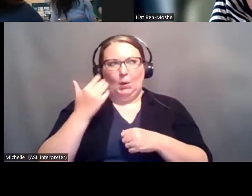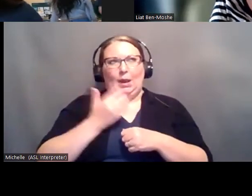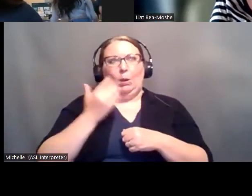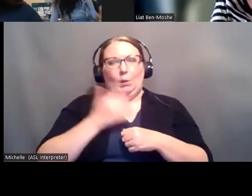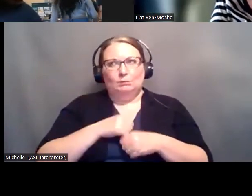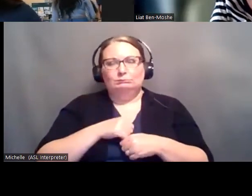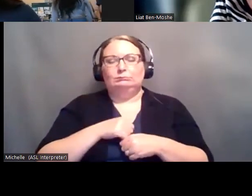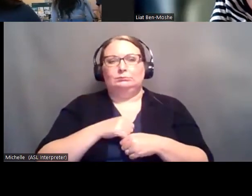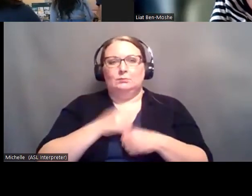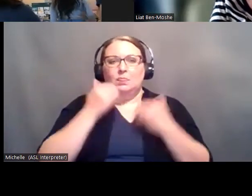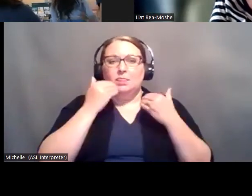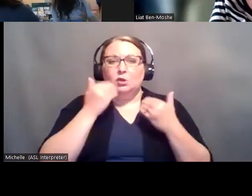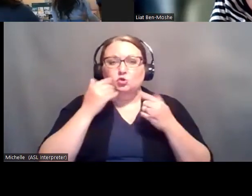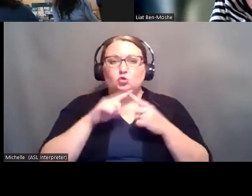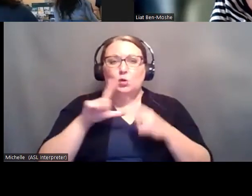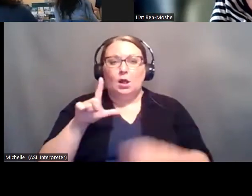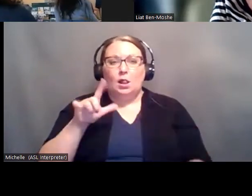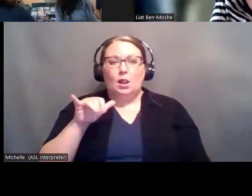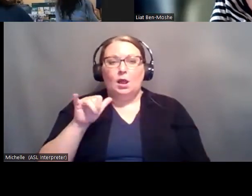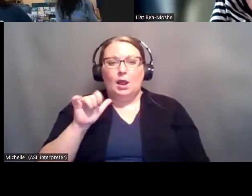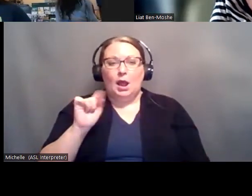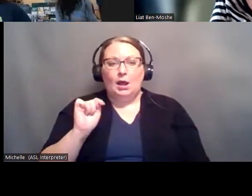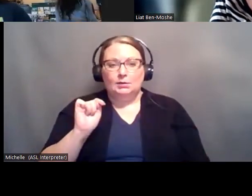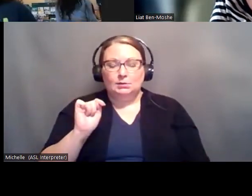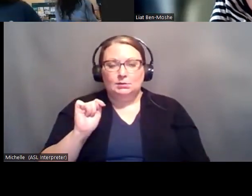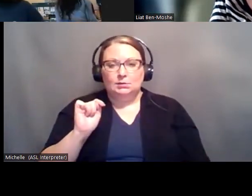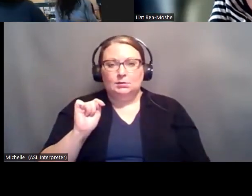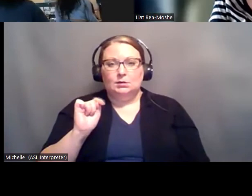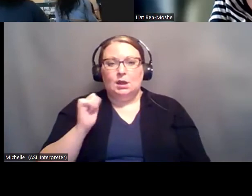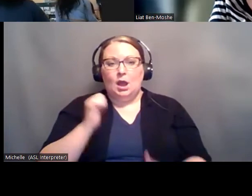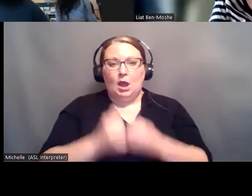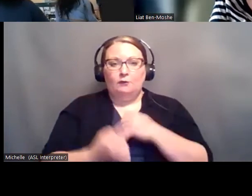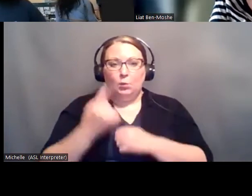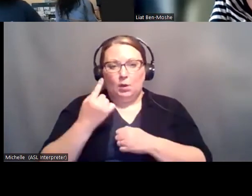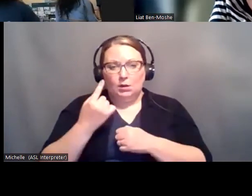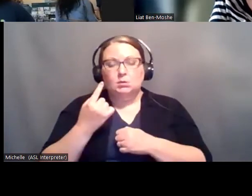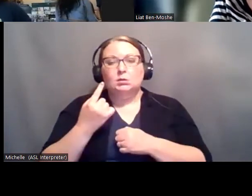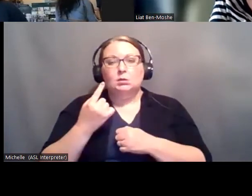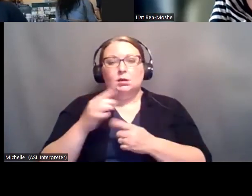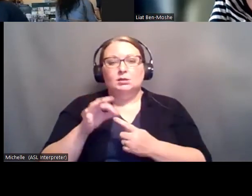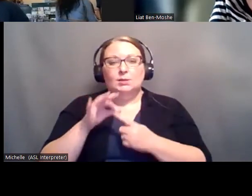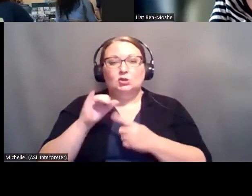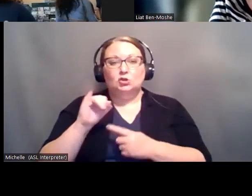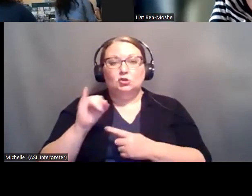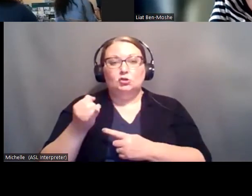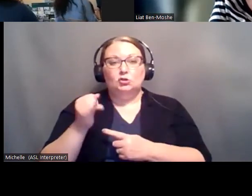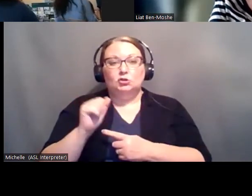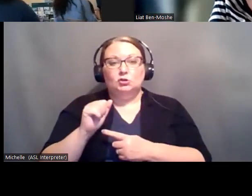And thank you to Liat and to everyone, especially Jane for producing the documents